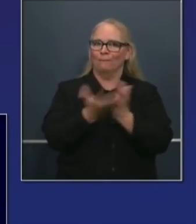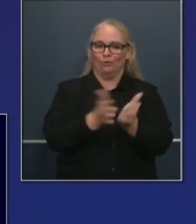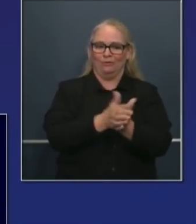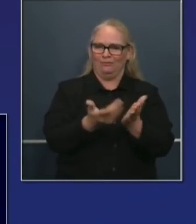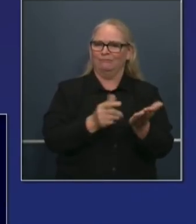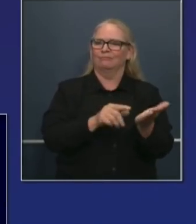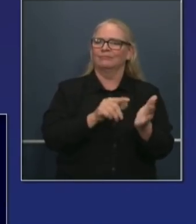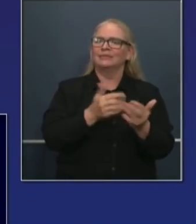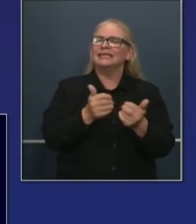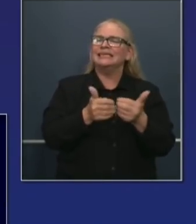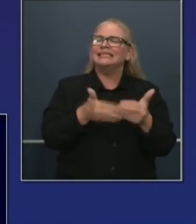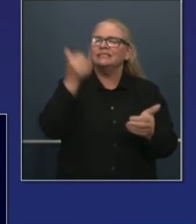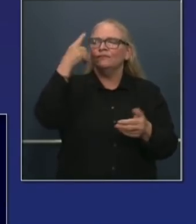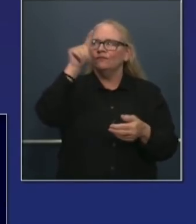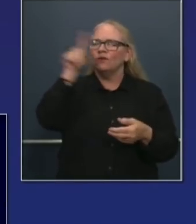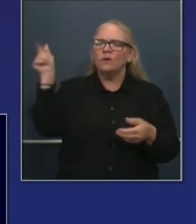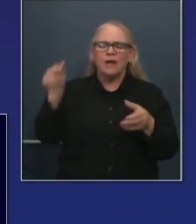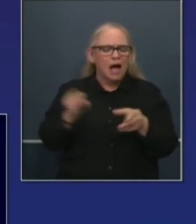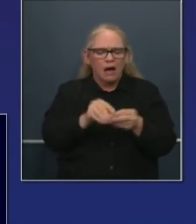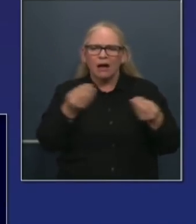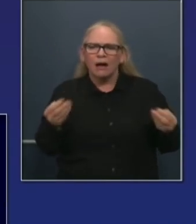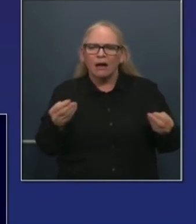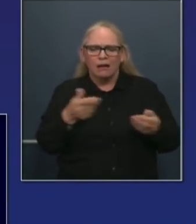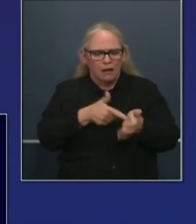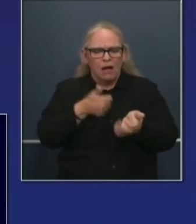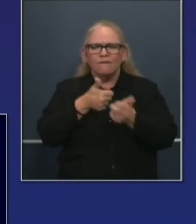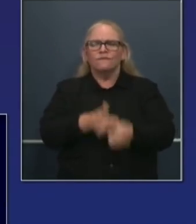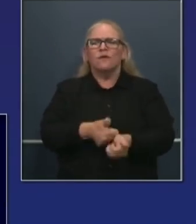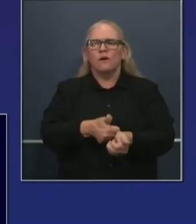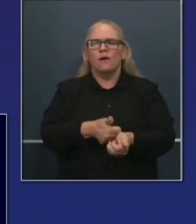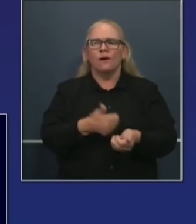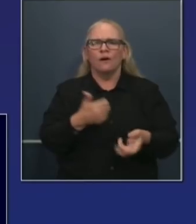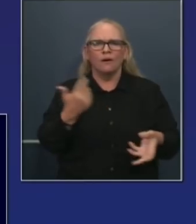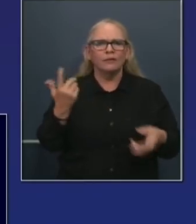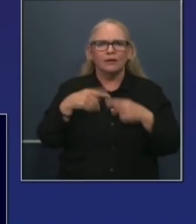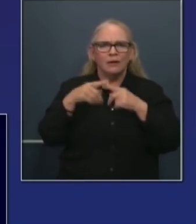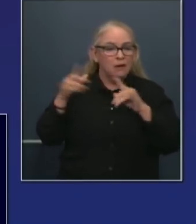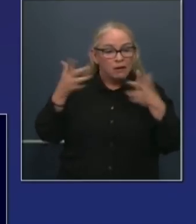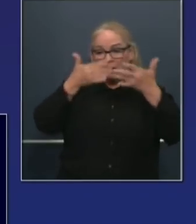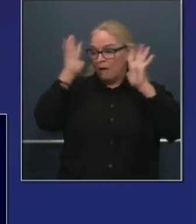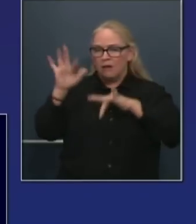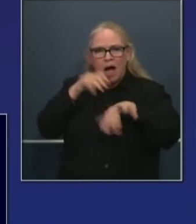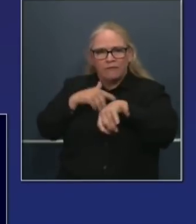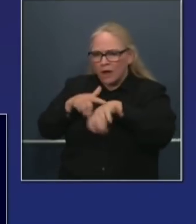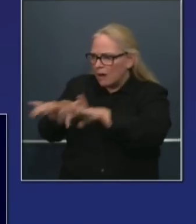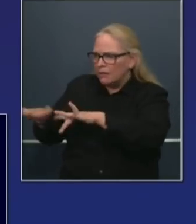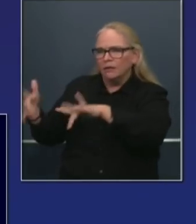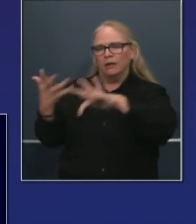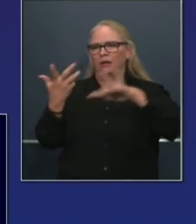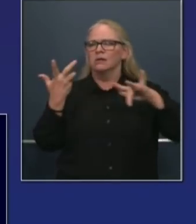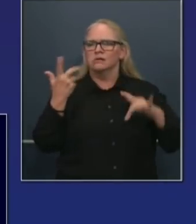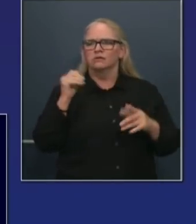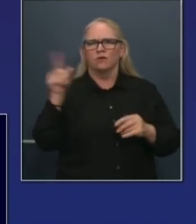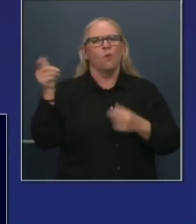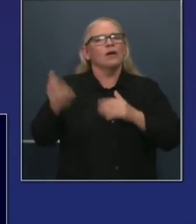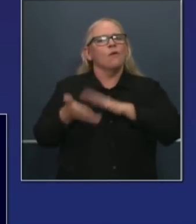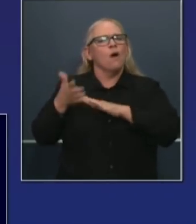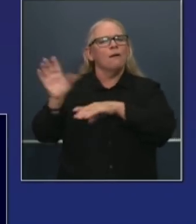HAND BOBS TODAY THAT SATISFY THE GUIDANCE AND MAKE IT EASIER FOR OUR EMPLOYERS TO GET THAT